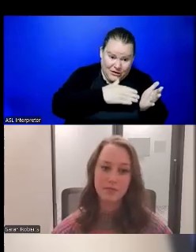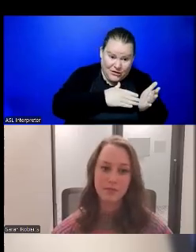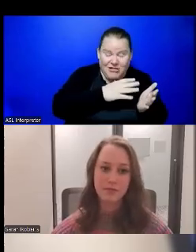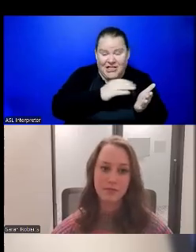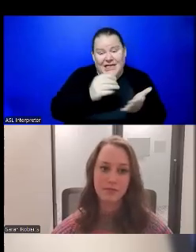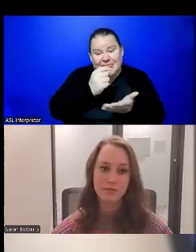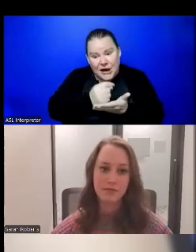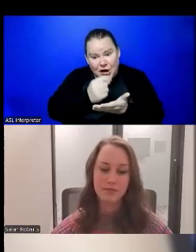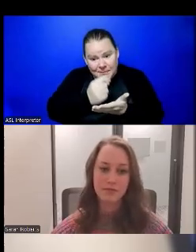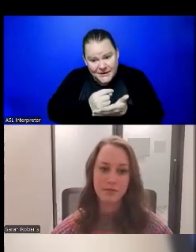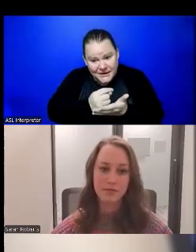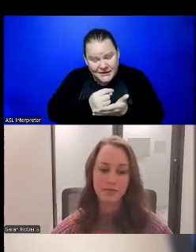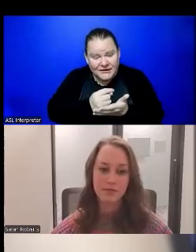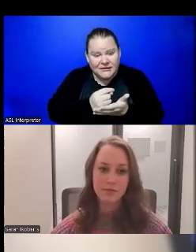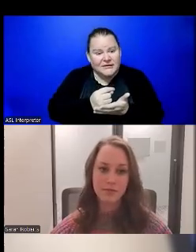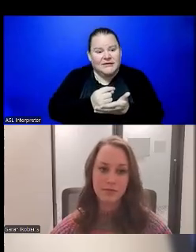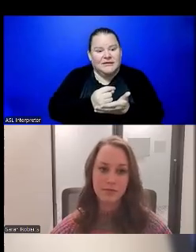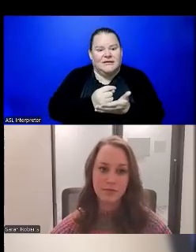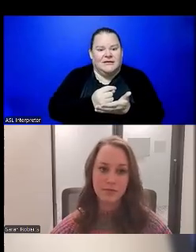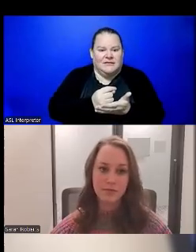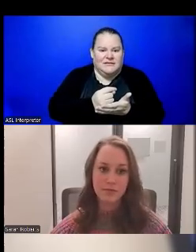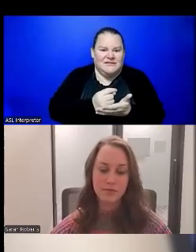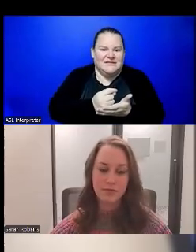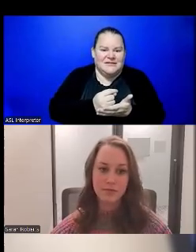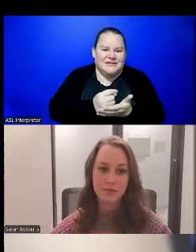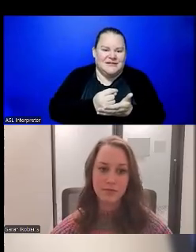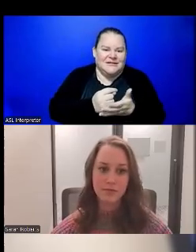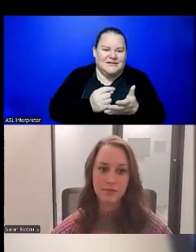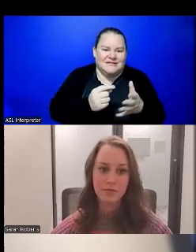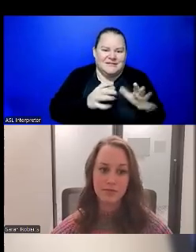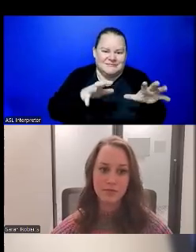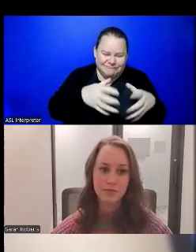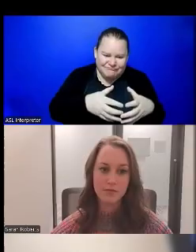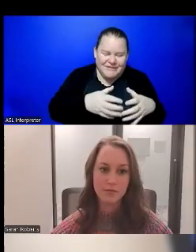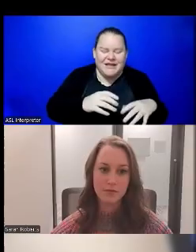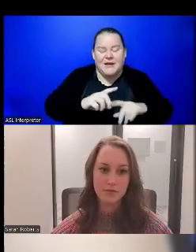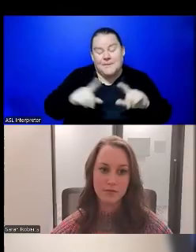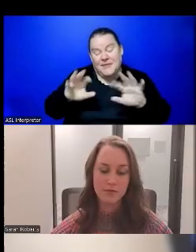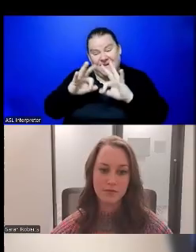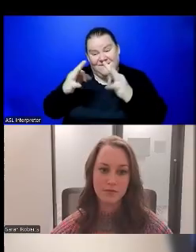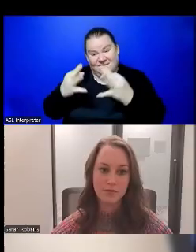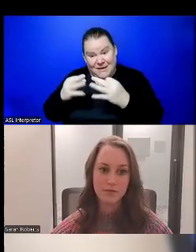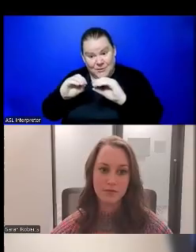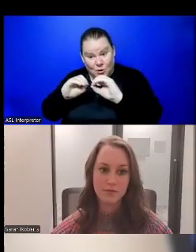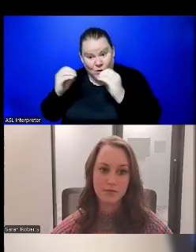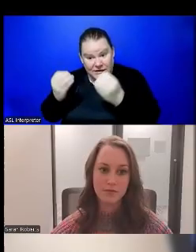all kind of housed in what we've kind of discussed today. But the the family organization, I don't want to forget about how